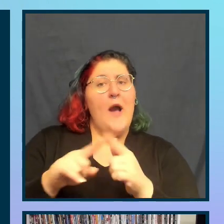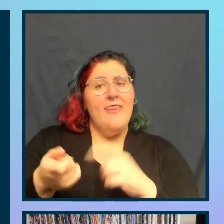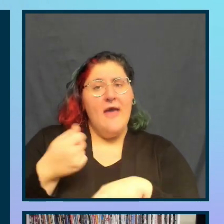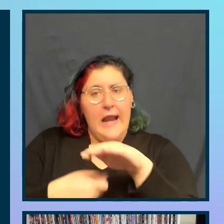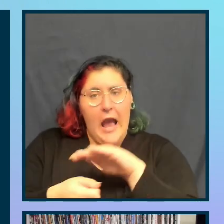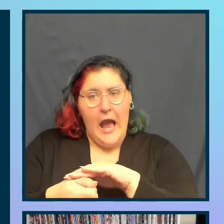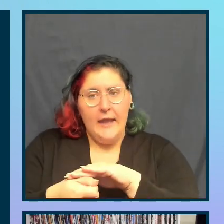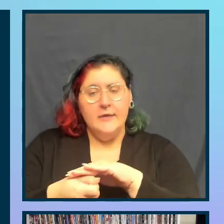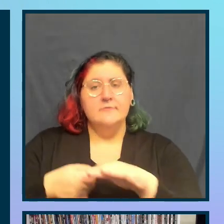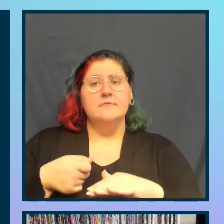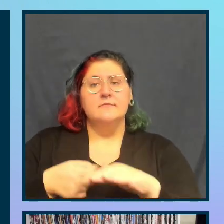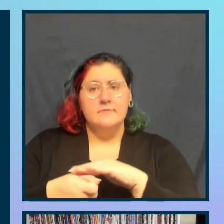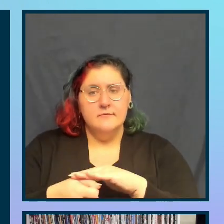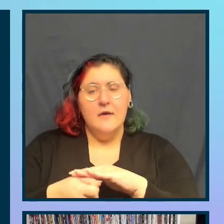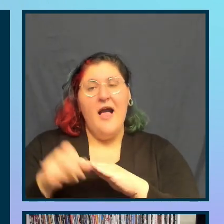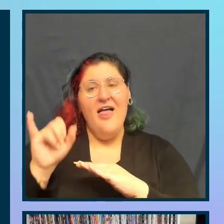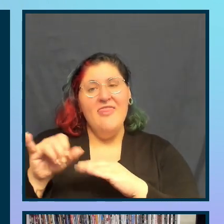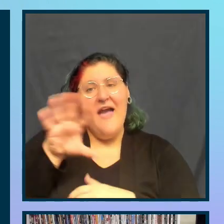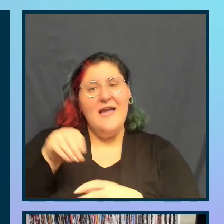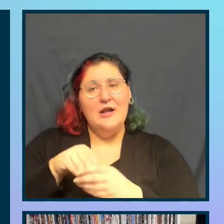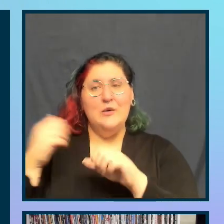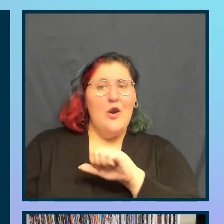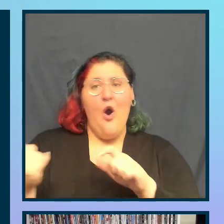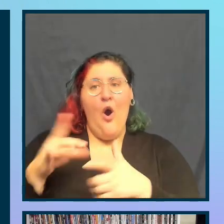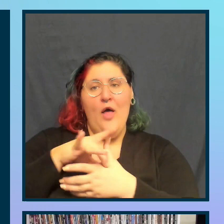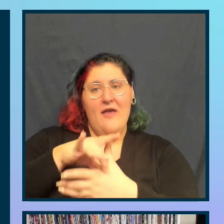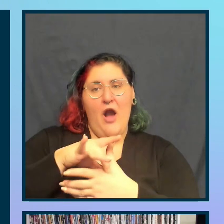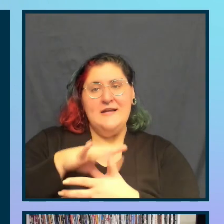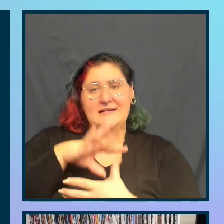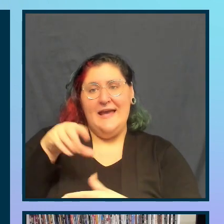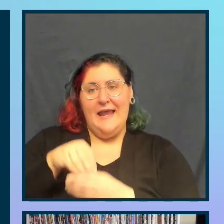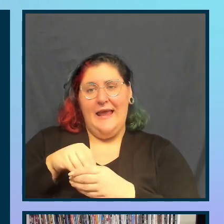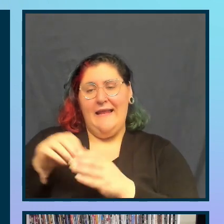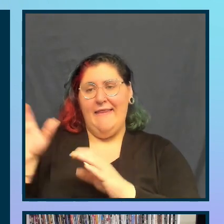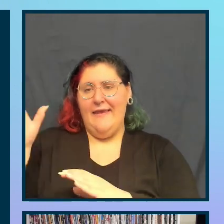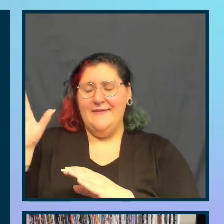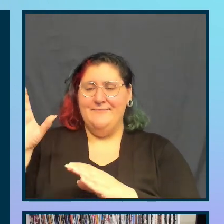included all the content in the navigation window, which you can probably imagine was way too much information.